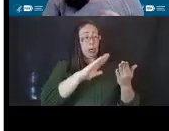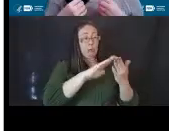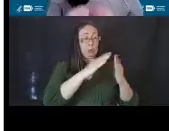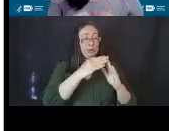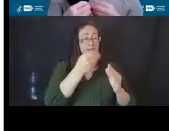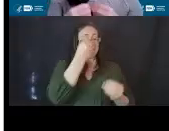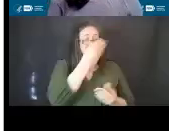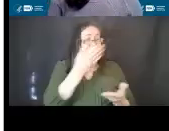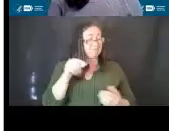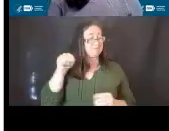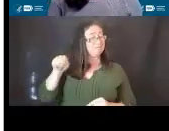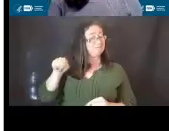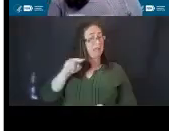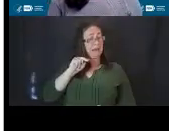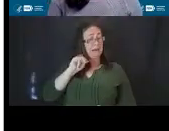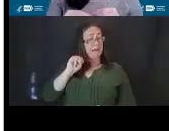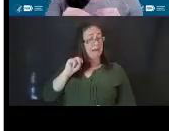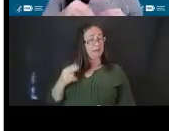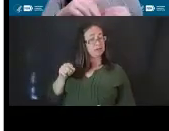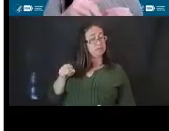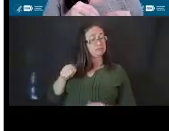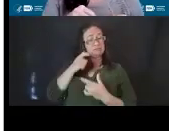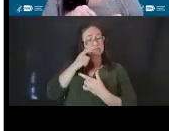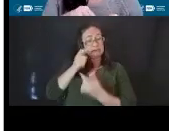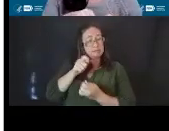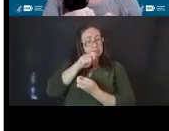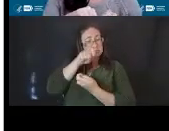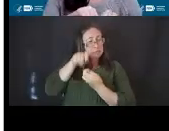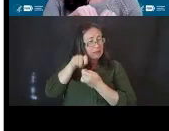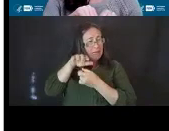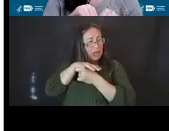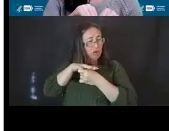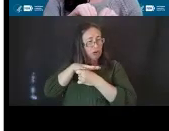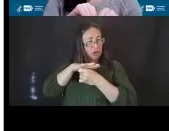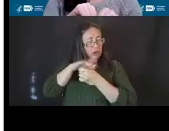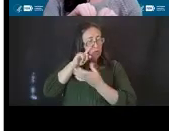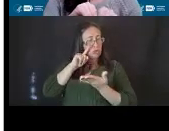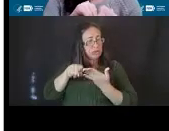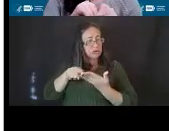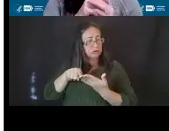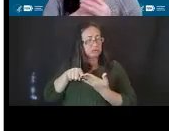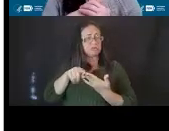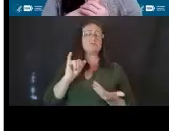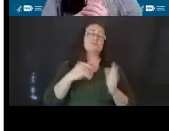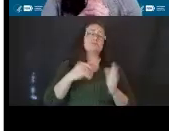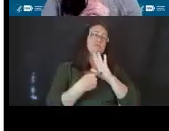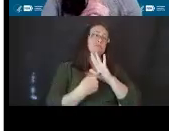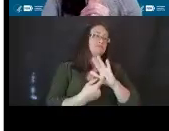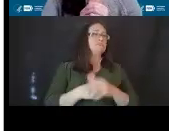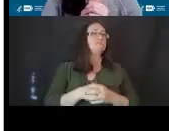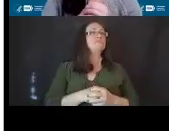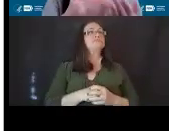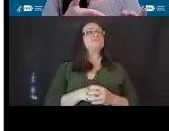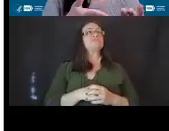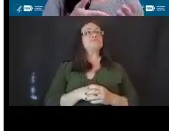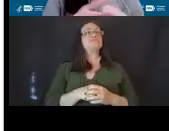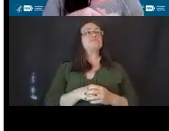you will see that competing renewals have better chances of success overall over new applications.